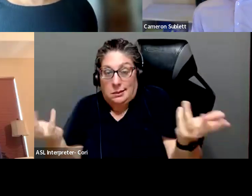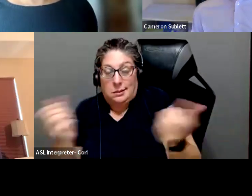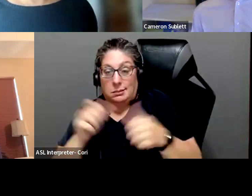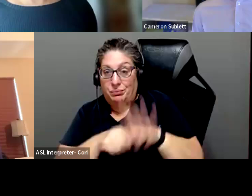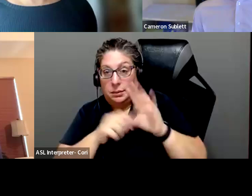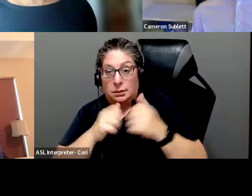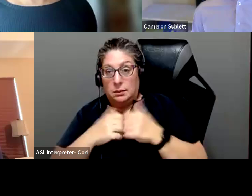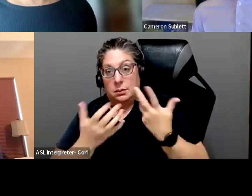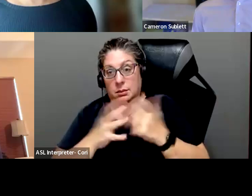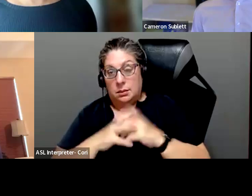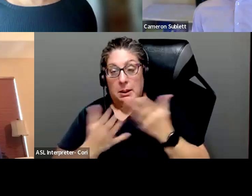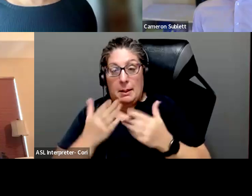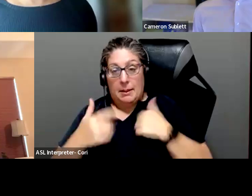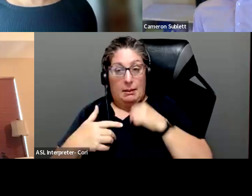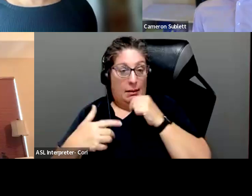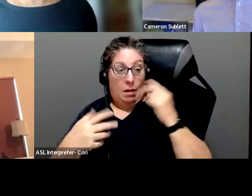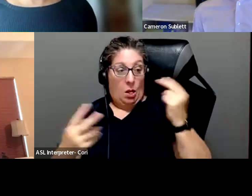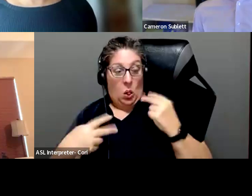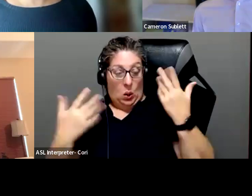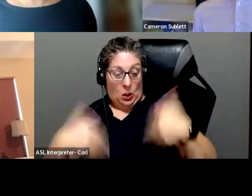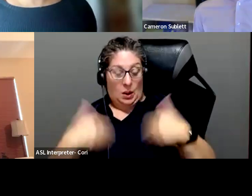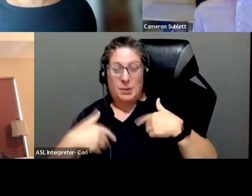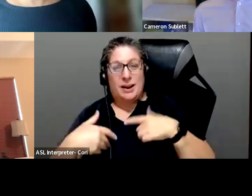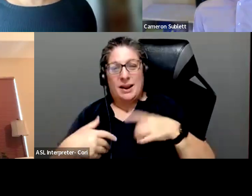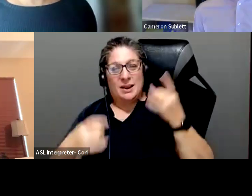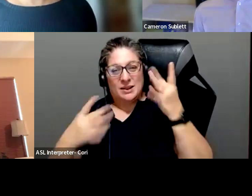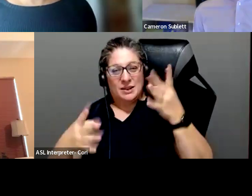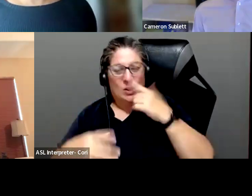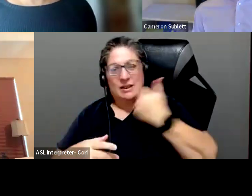may not look at it but I'm quite that it self-promotion.